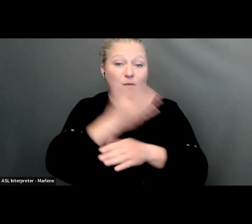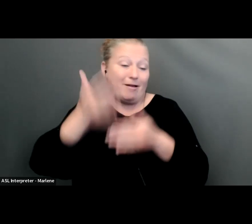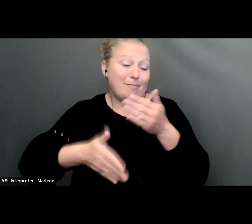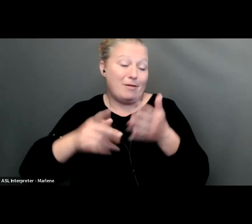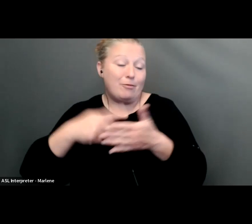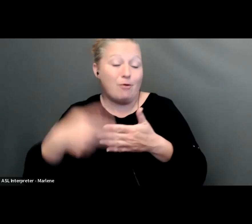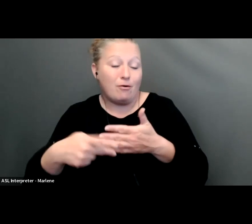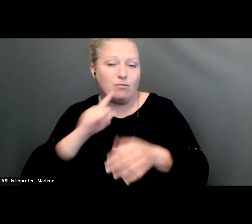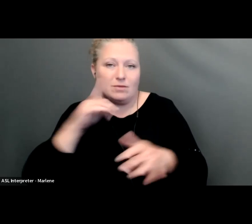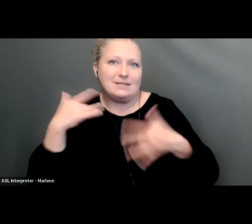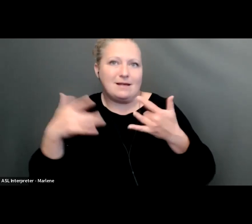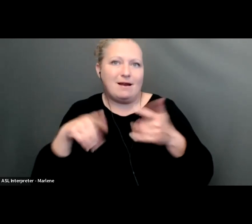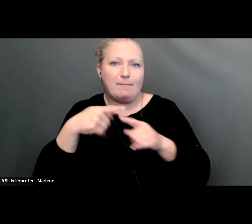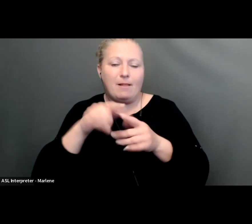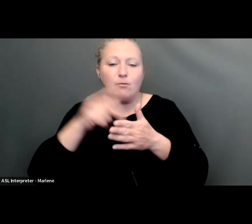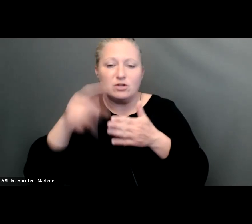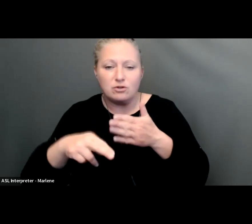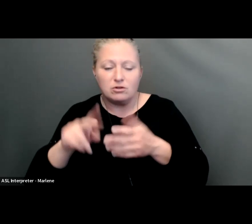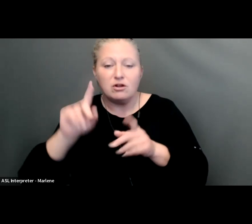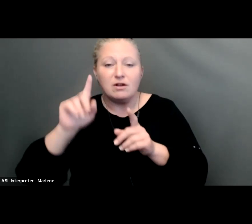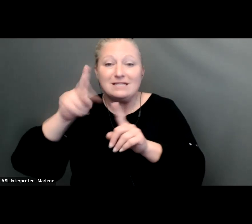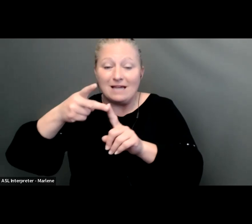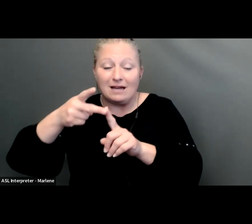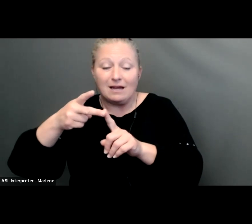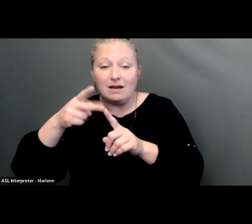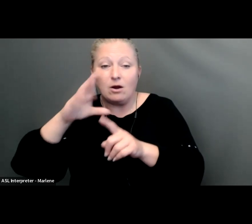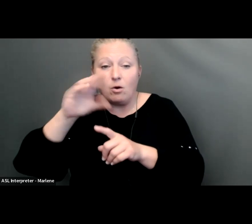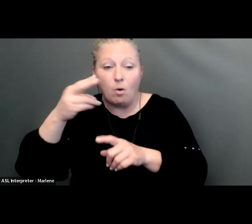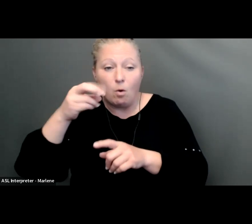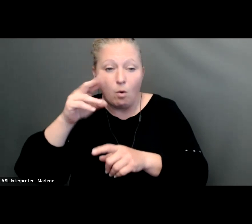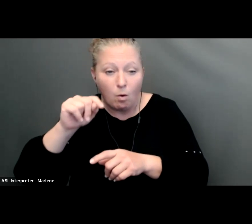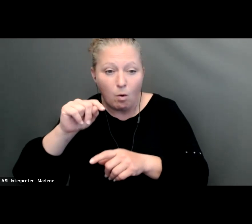excited by those results and we had a second cohort they launched in the fall of last year.